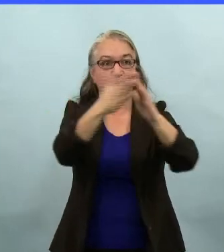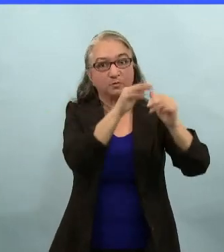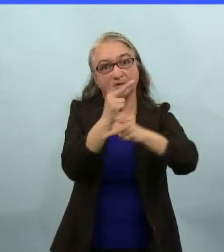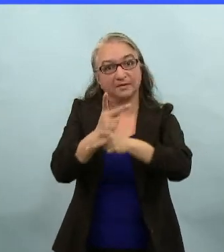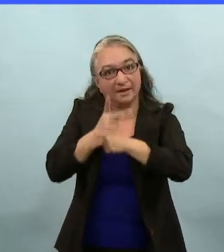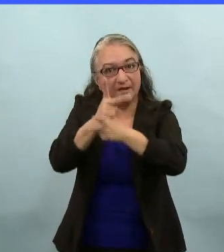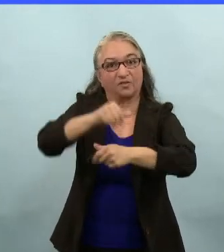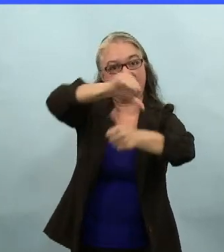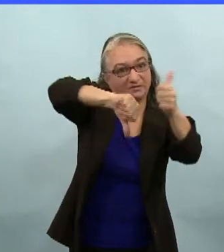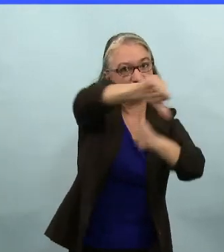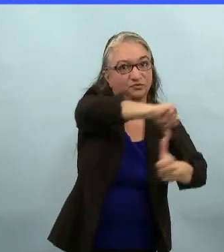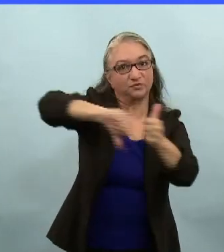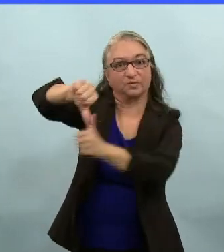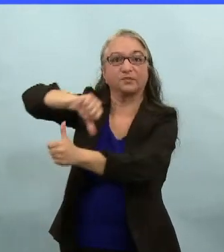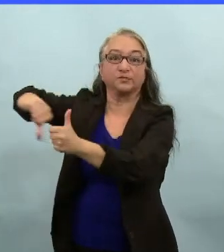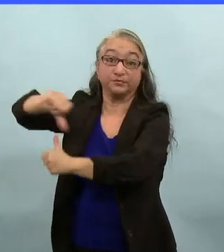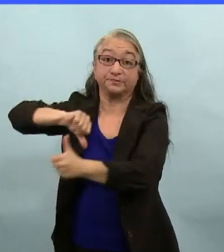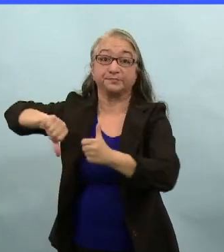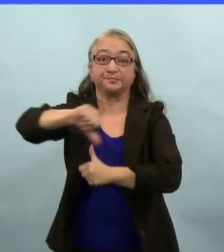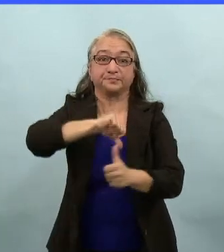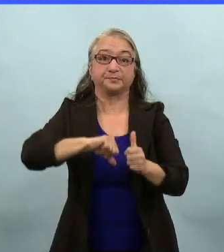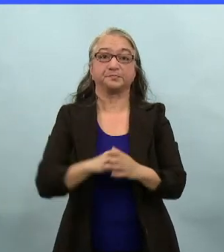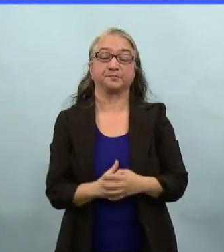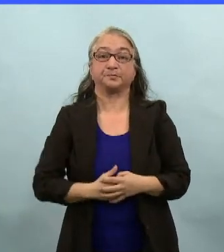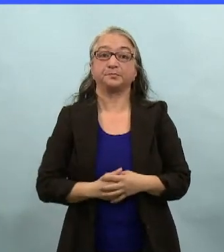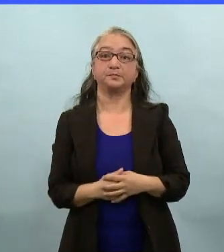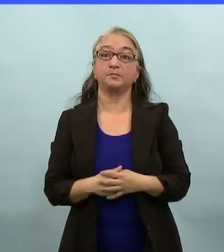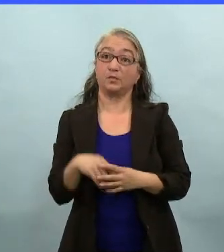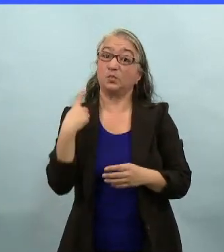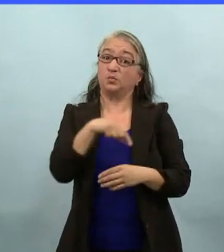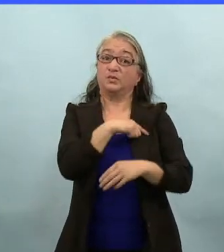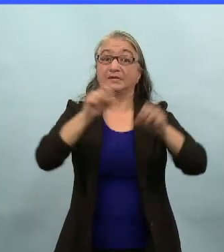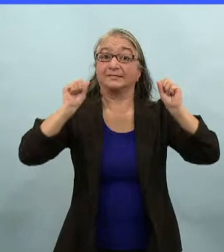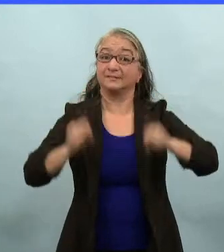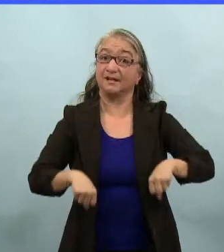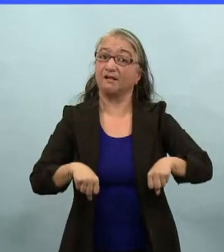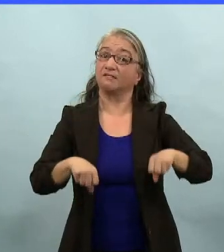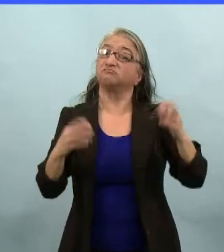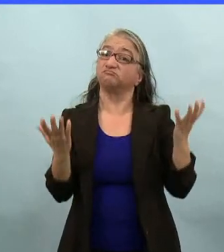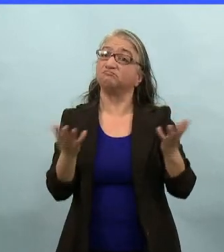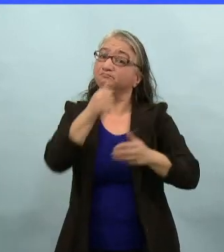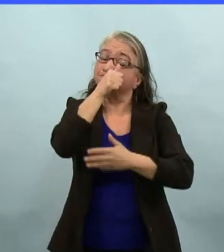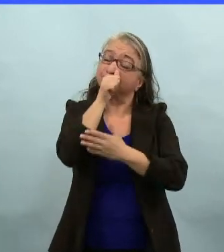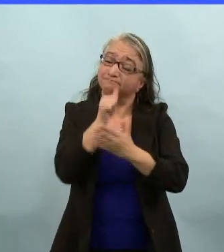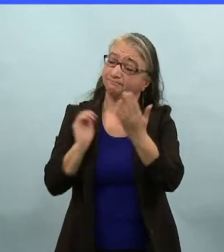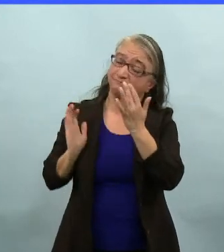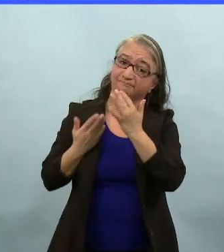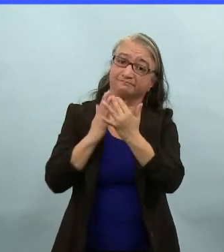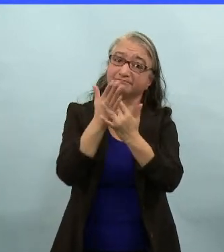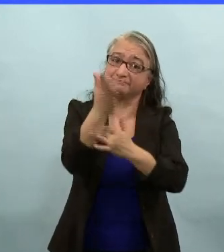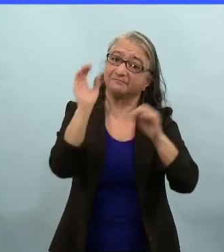we can and i want to emphasize the word can we can get through this together manitobans must